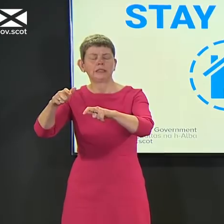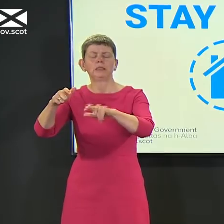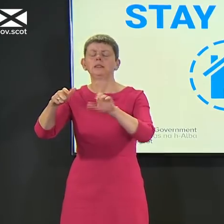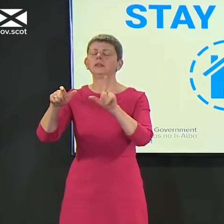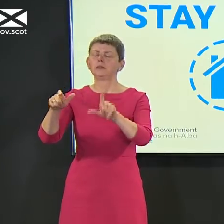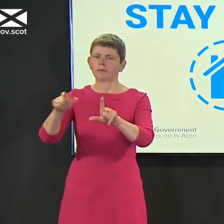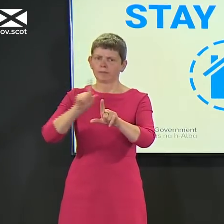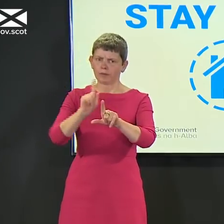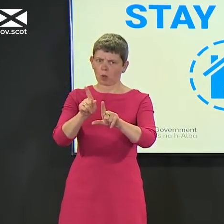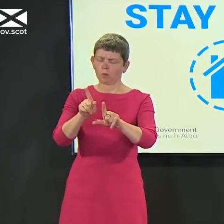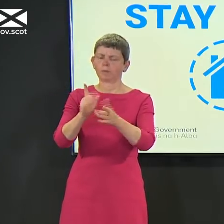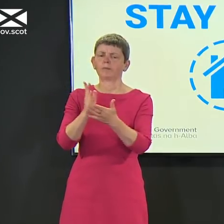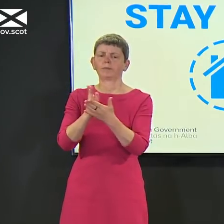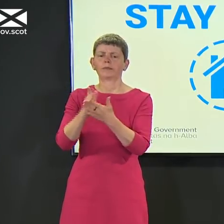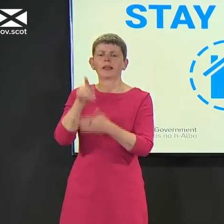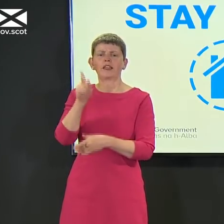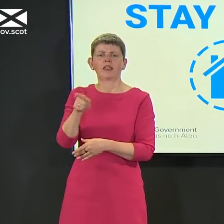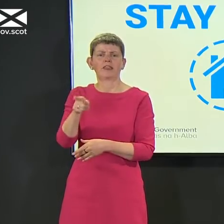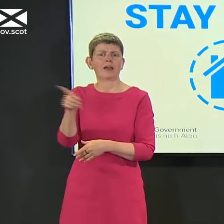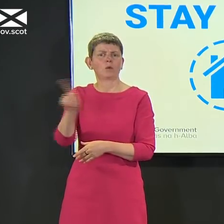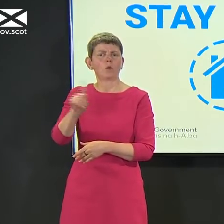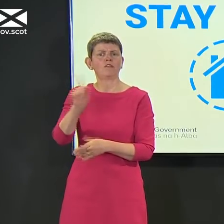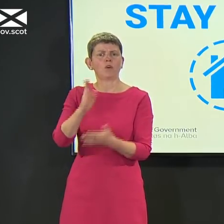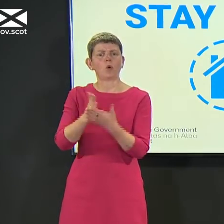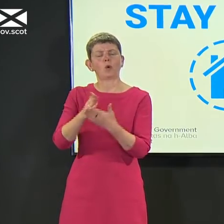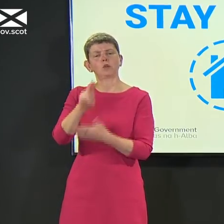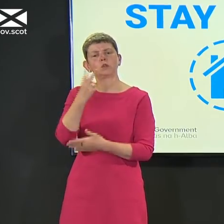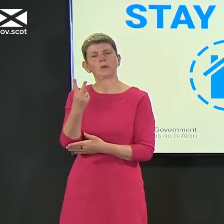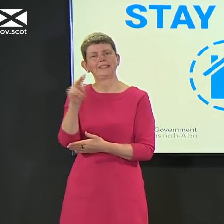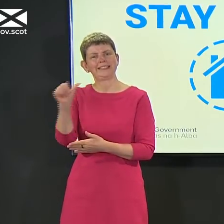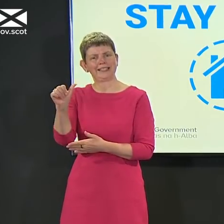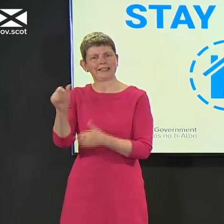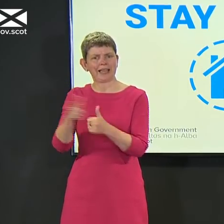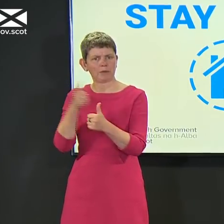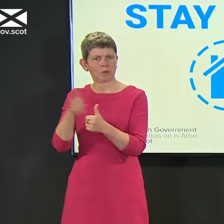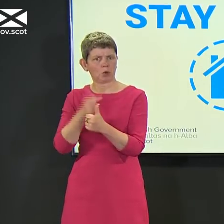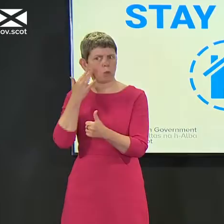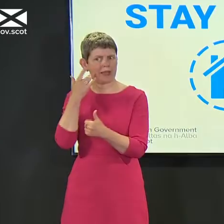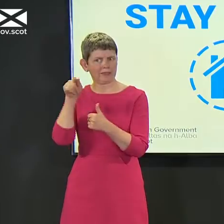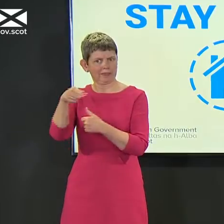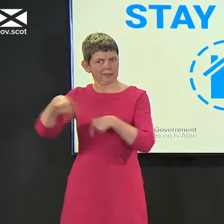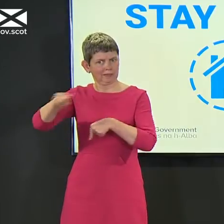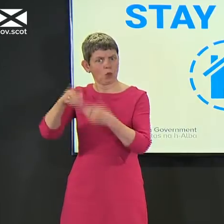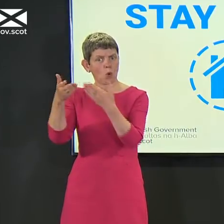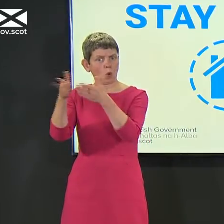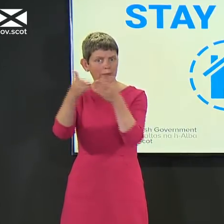the 26th of April when these places reopen and all travel restrictions within Scotland will be lifted